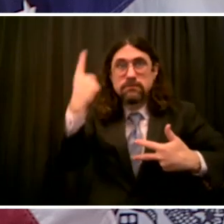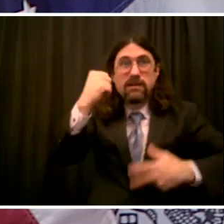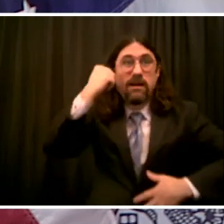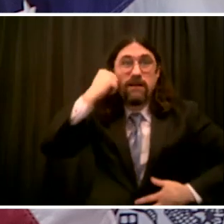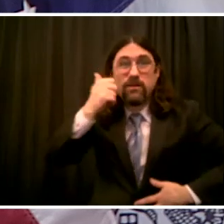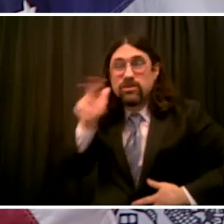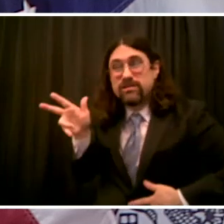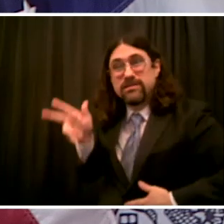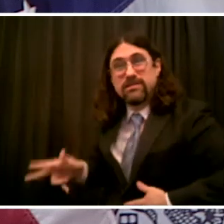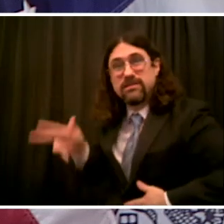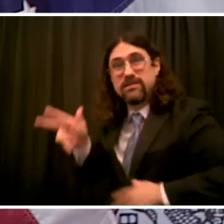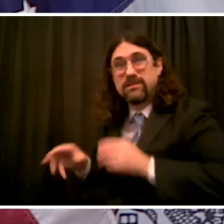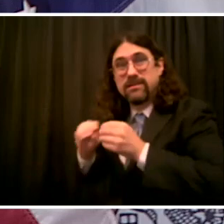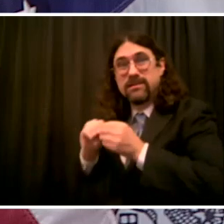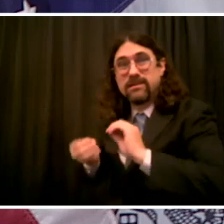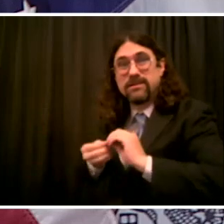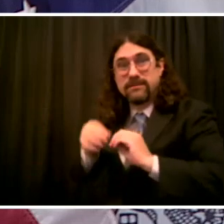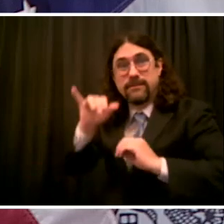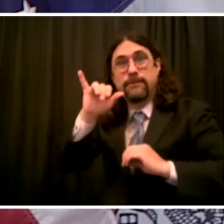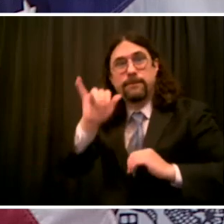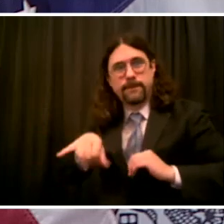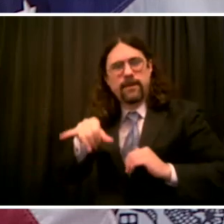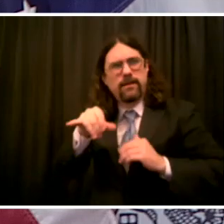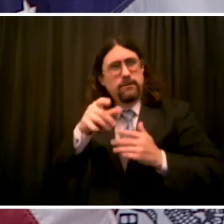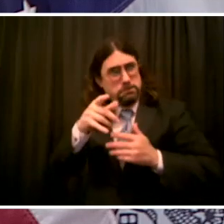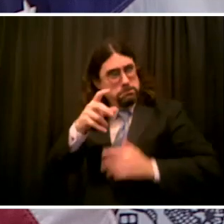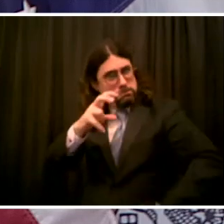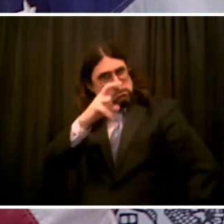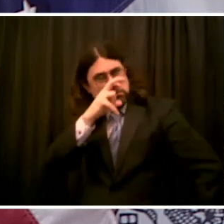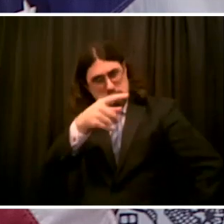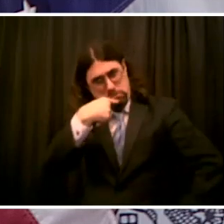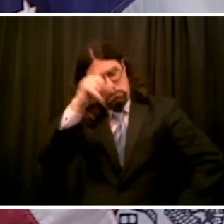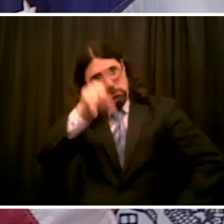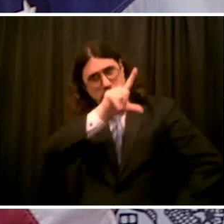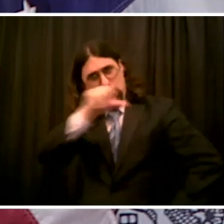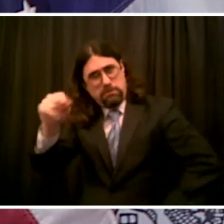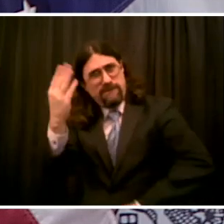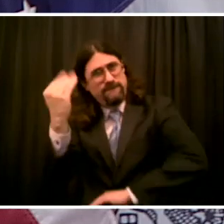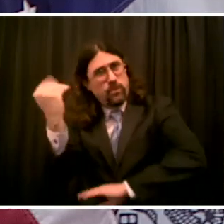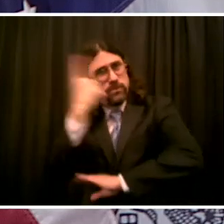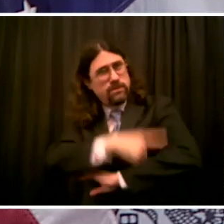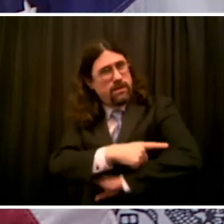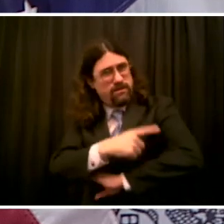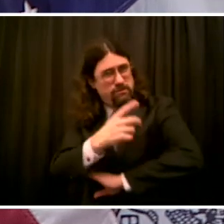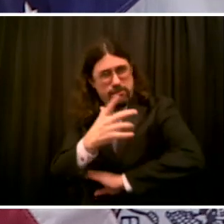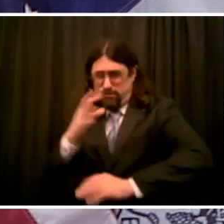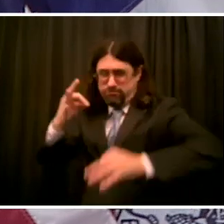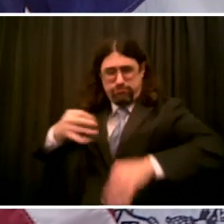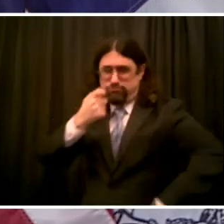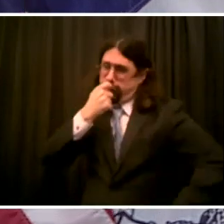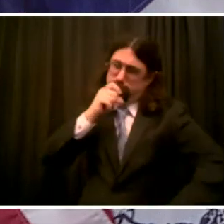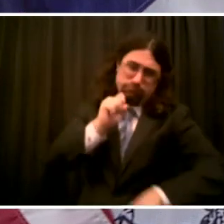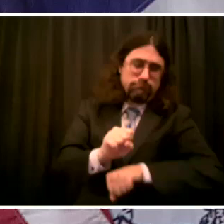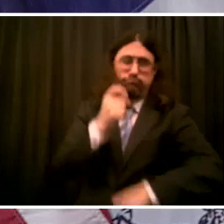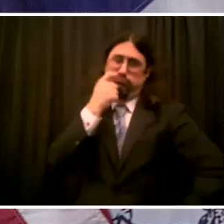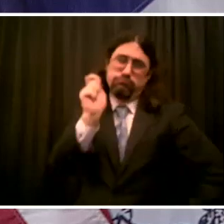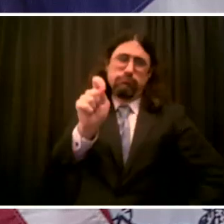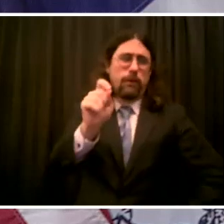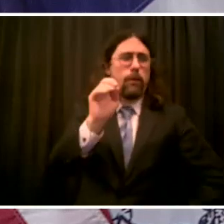LIKLYE BEGIN TO LIFT RESTRICTIONS GRADUALLY. SOIF Y OUC AN GIVE ANY SENSE OF WHATT HAT WOULD LOOK LIKE, EXACTLY, THAT